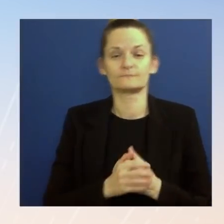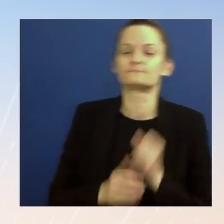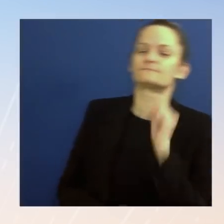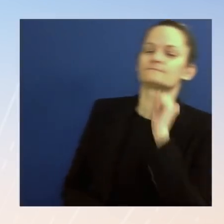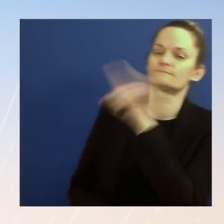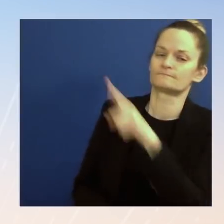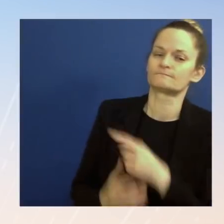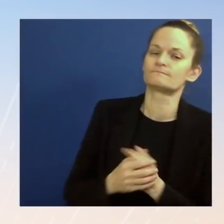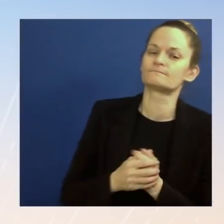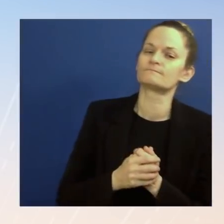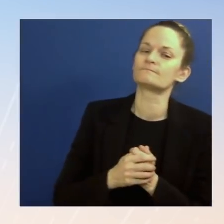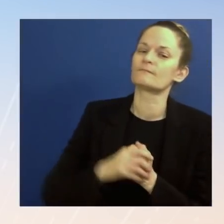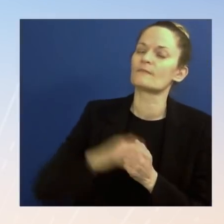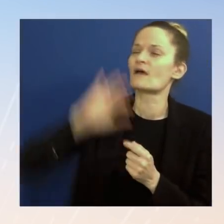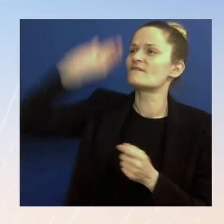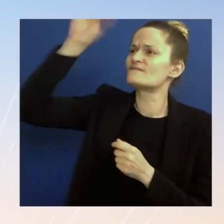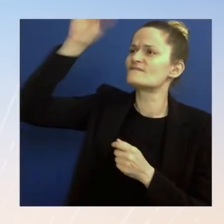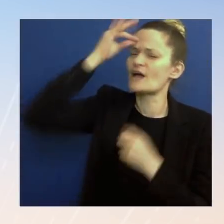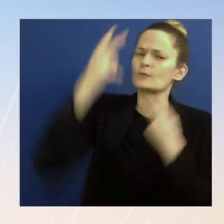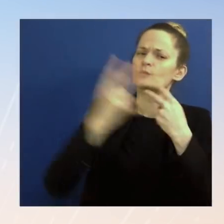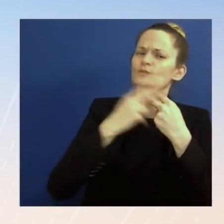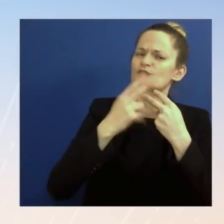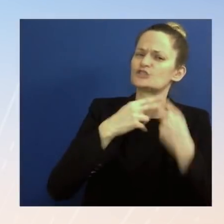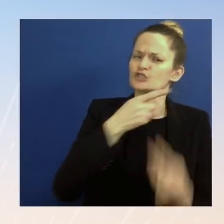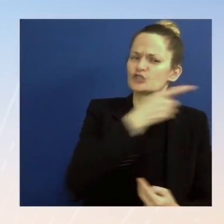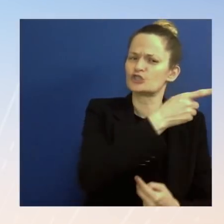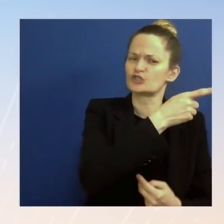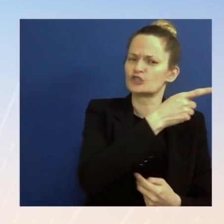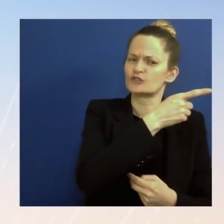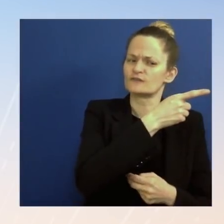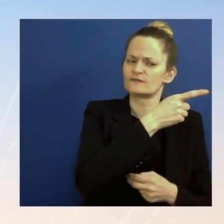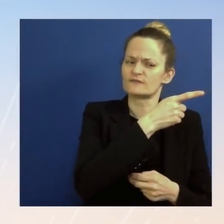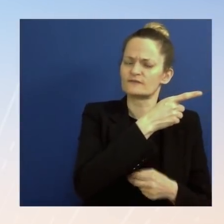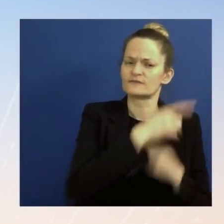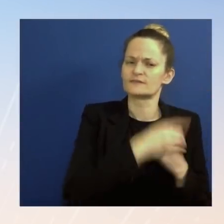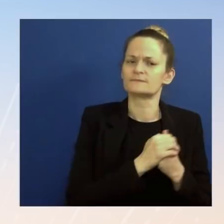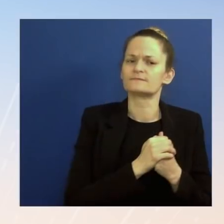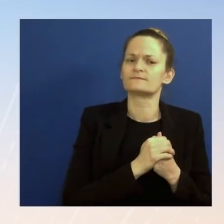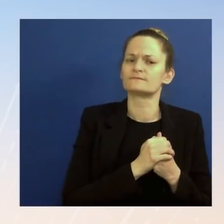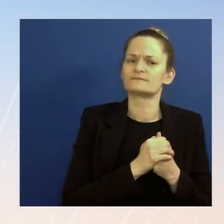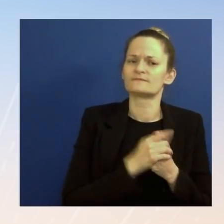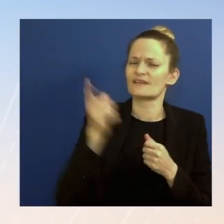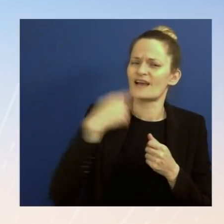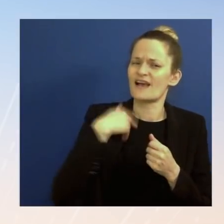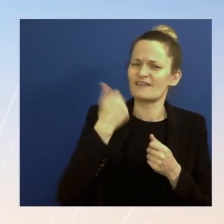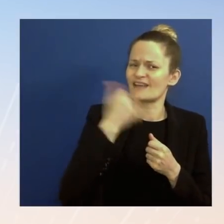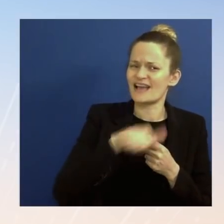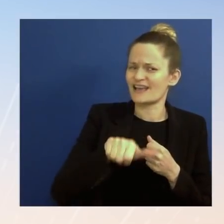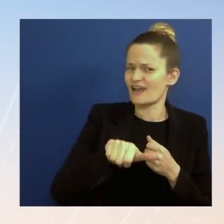that they would support Sarah Bloom Raskin's nomination? And did Senator Manchin give the President or anyone in the administration a heads up